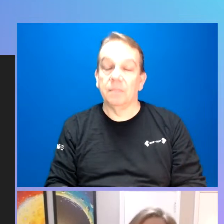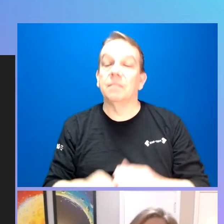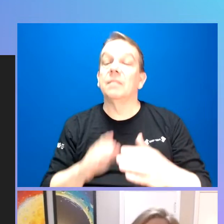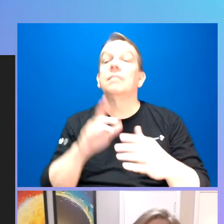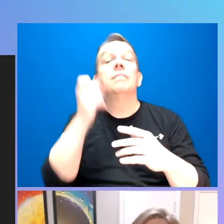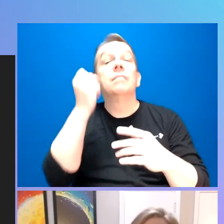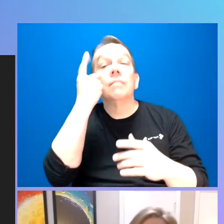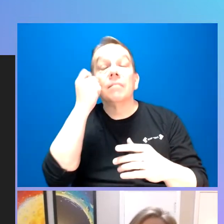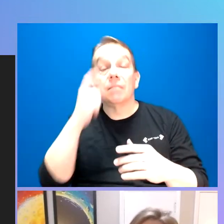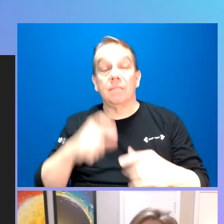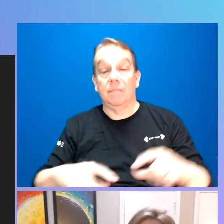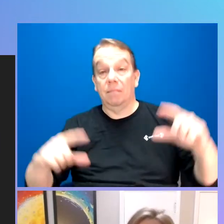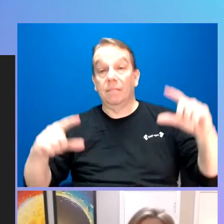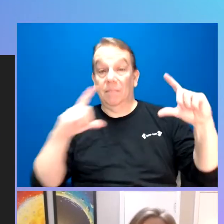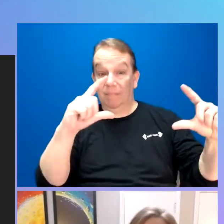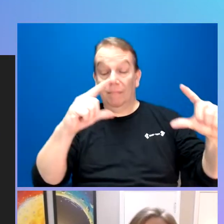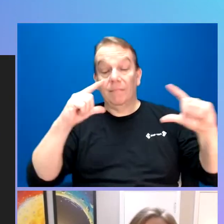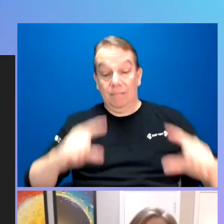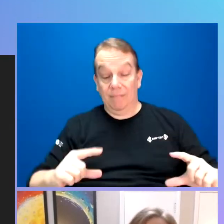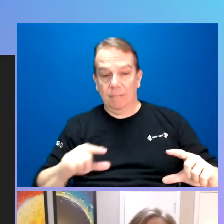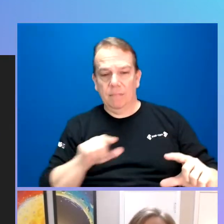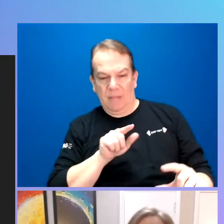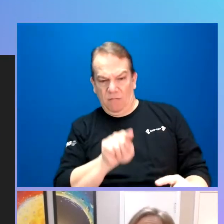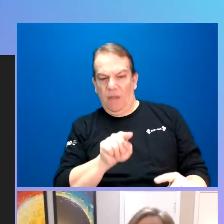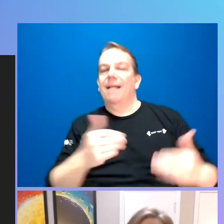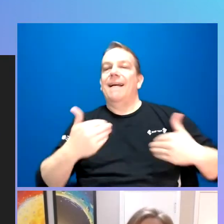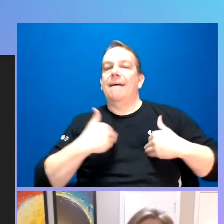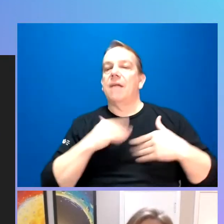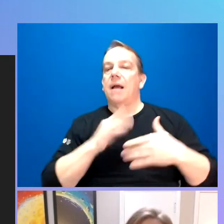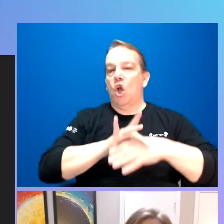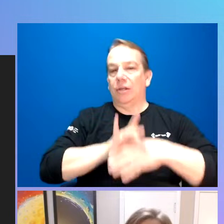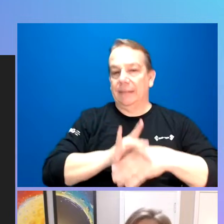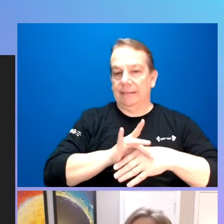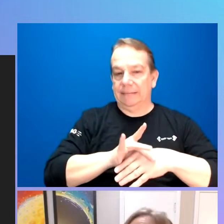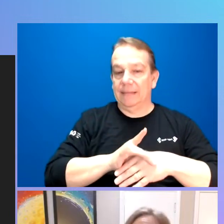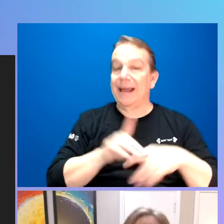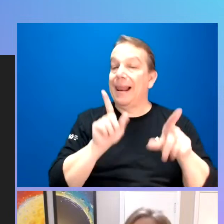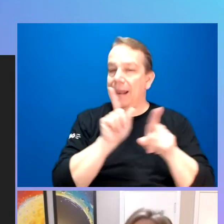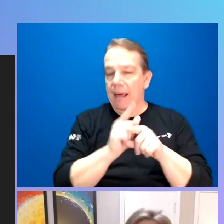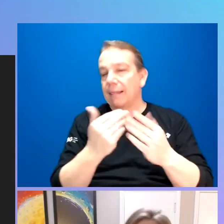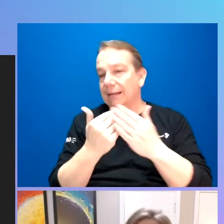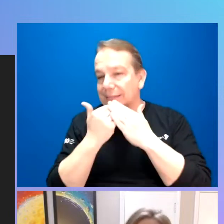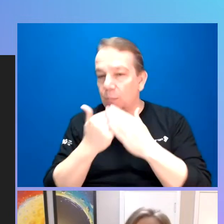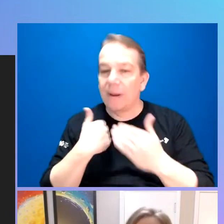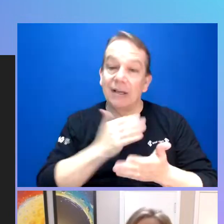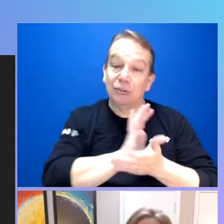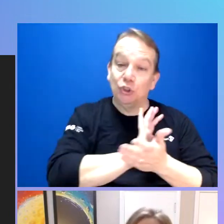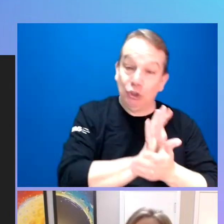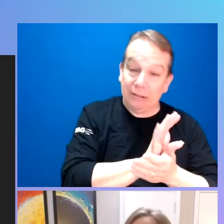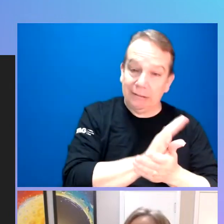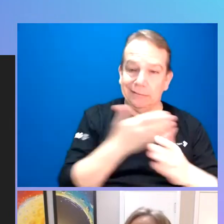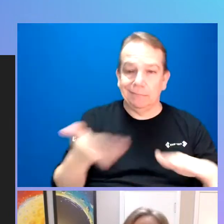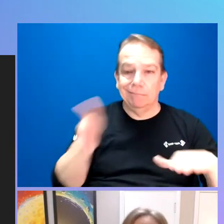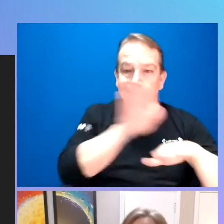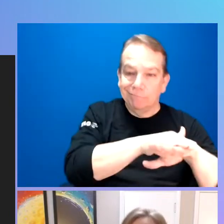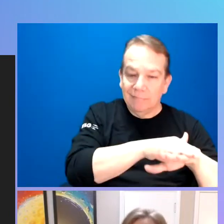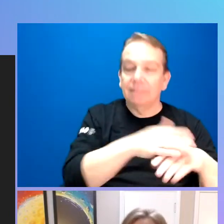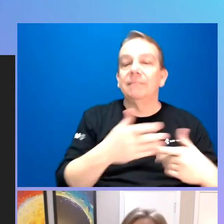bread, we have the sandwich contents. And so just like this sandwich has some cheese between